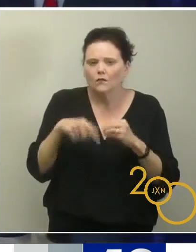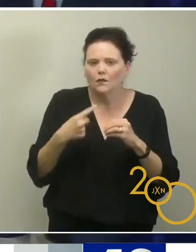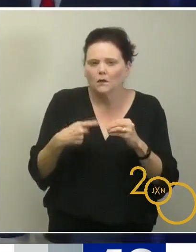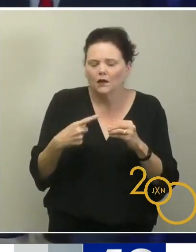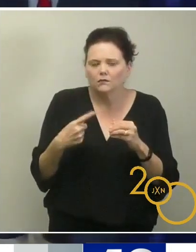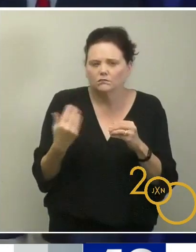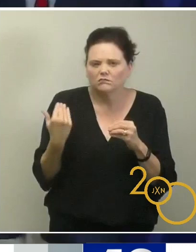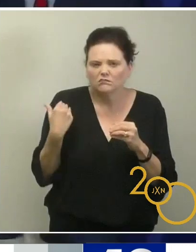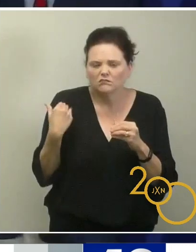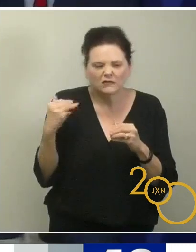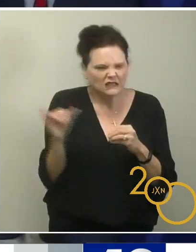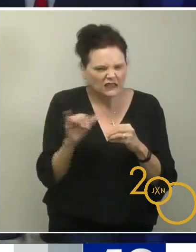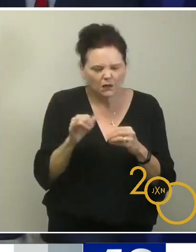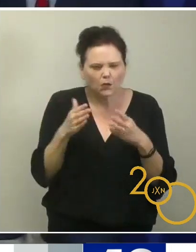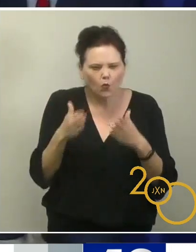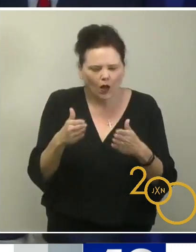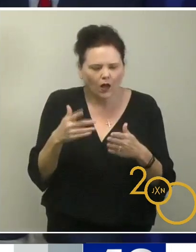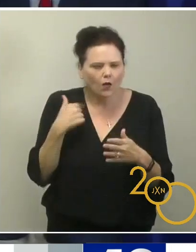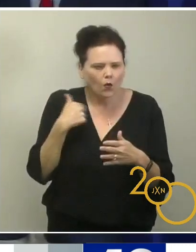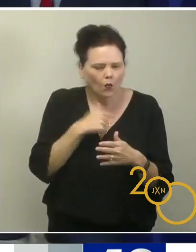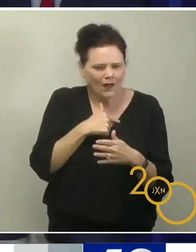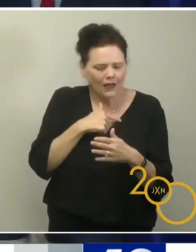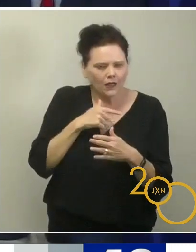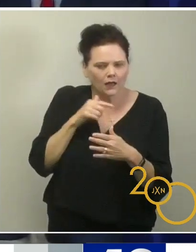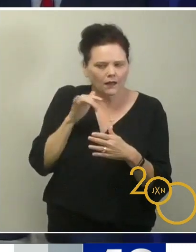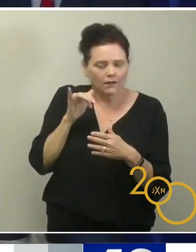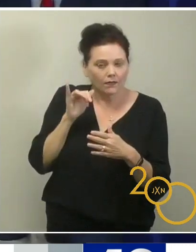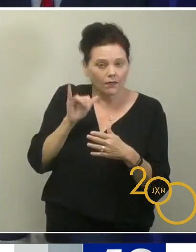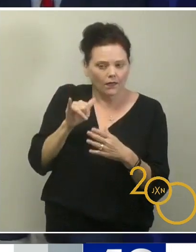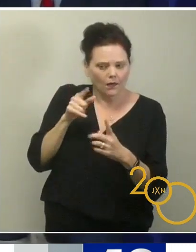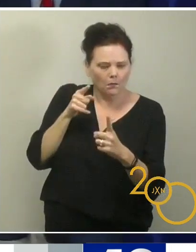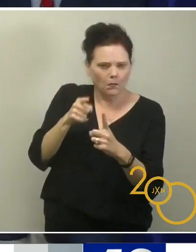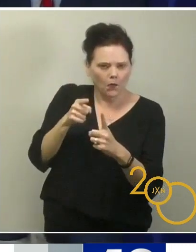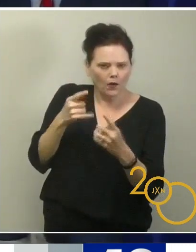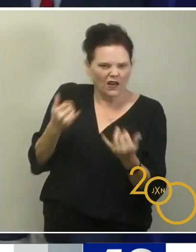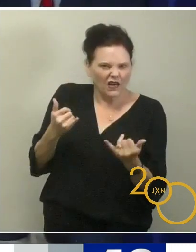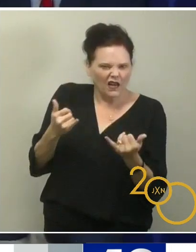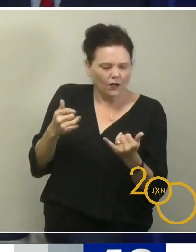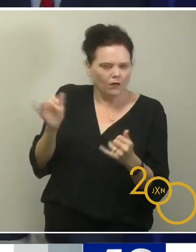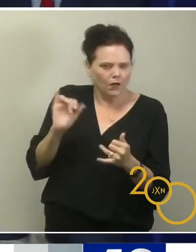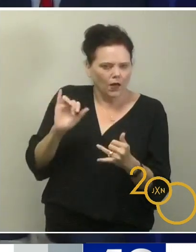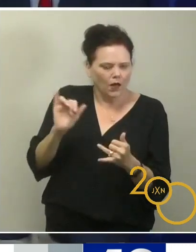THIS IS GOING TO OPERATE IN TERMS OF THE DISTRIBUTION THAT MATT TALKED ABOUT EARLIER.